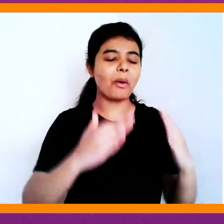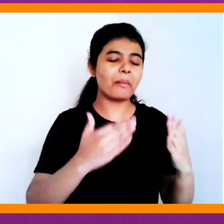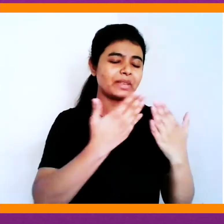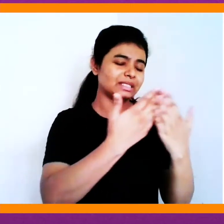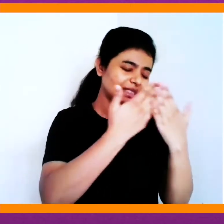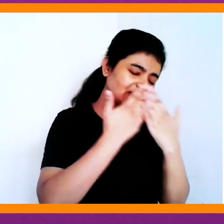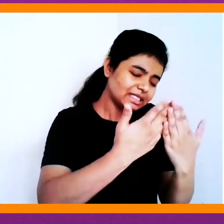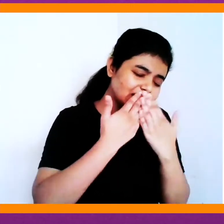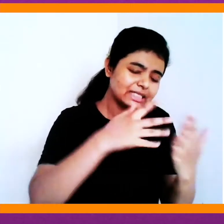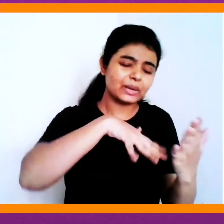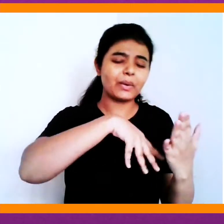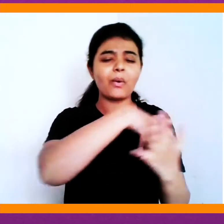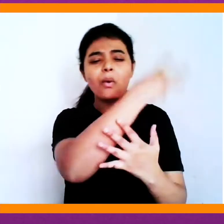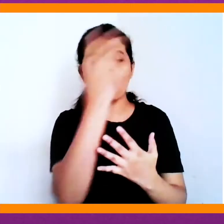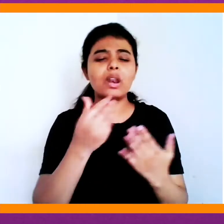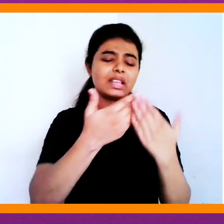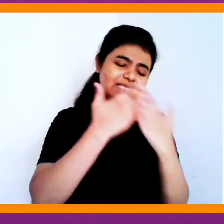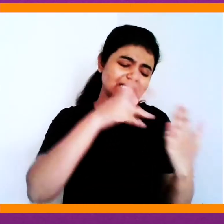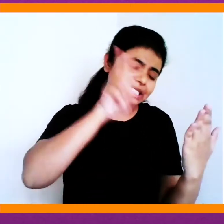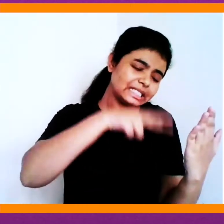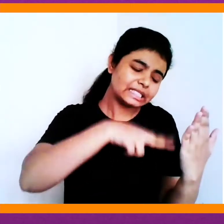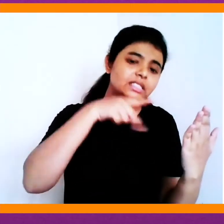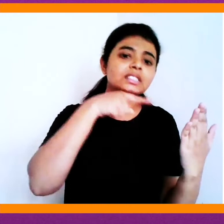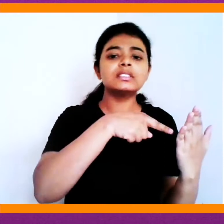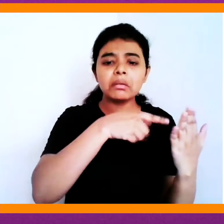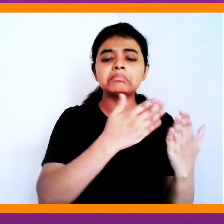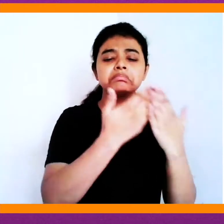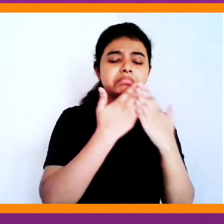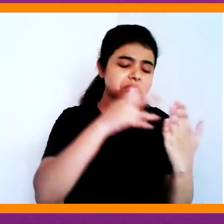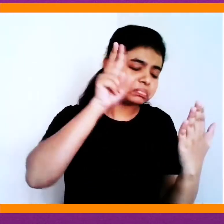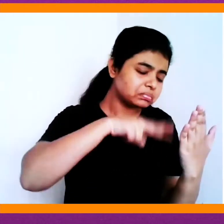you're not allowed to go out in sunlight you're studying all the time you're stuck with books in a